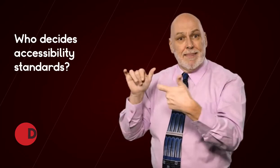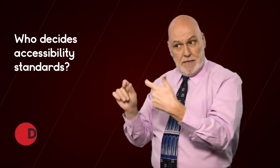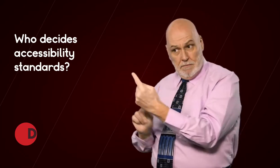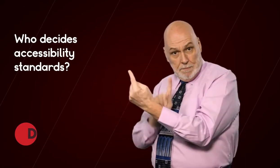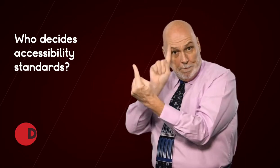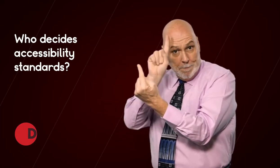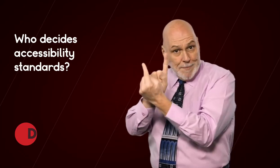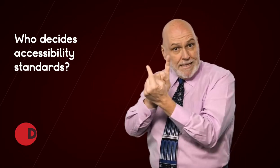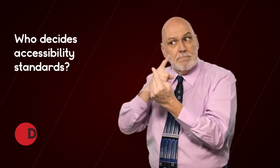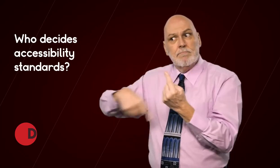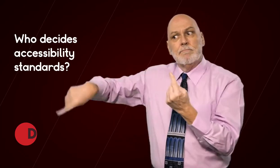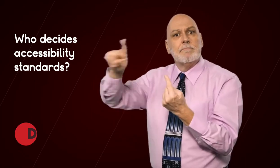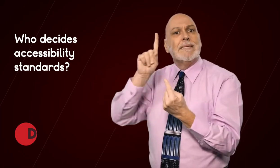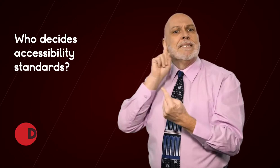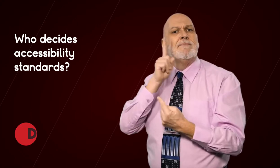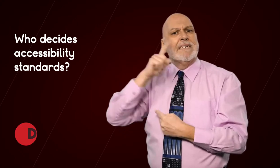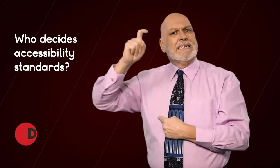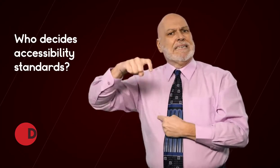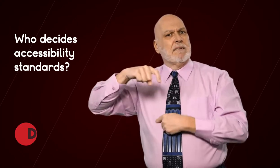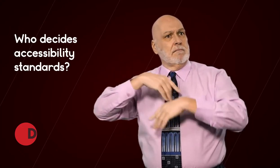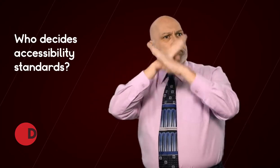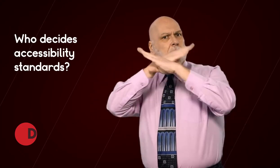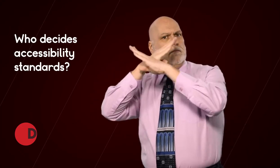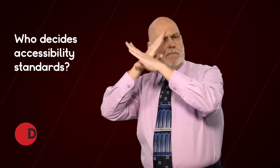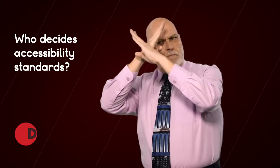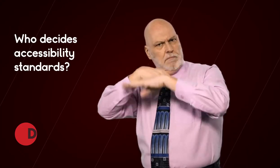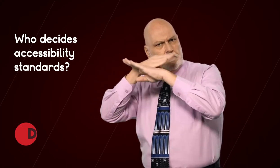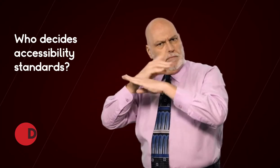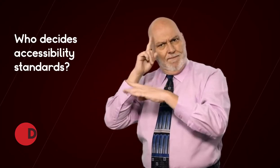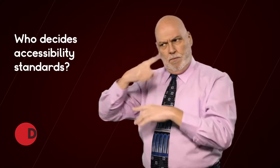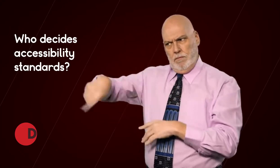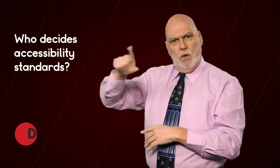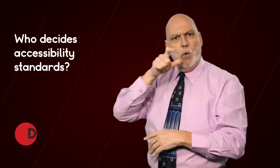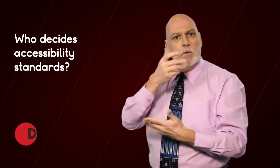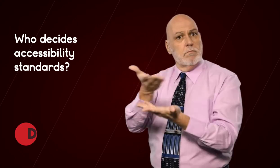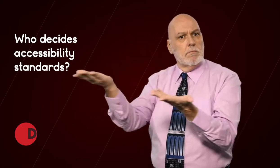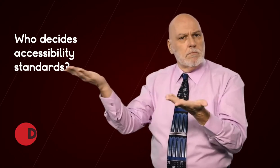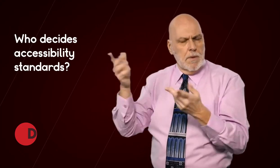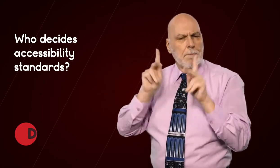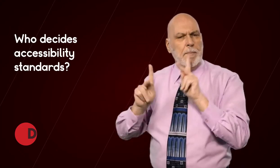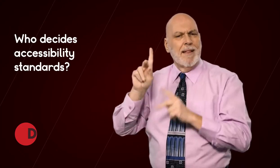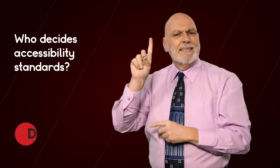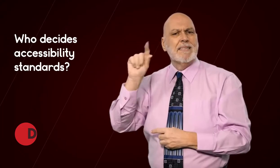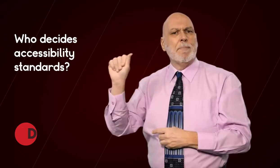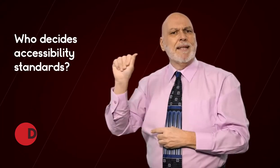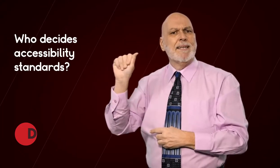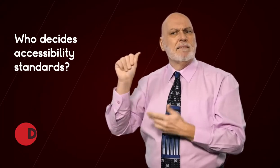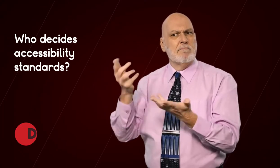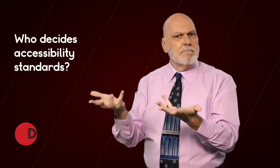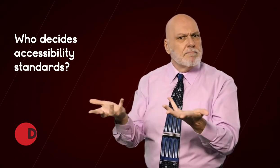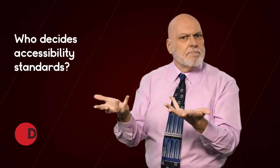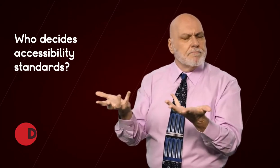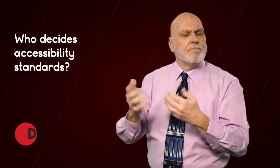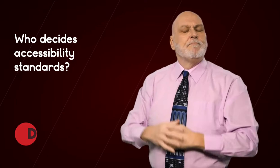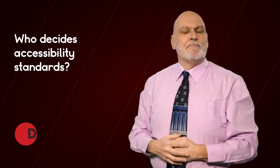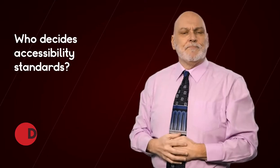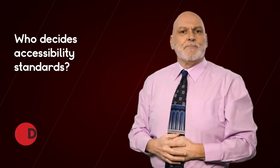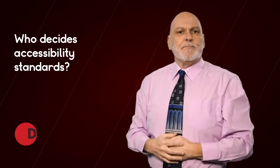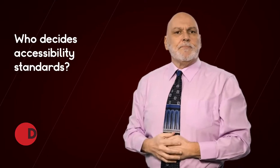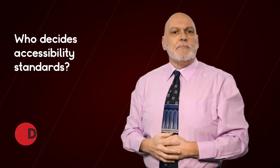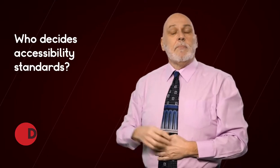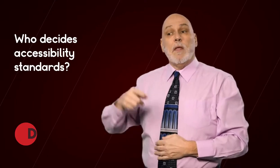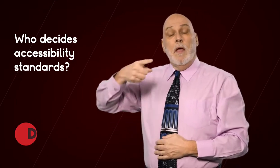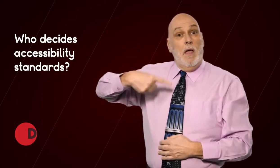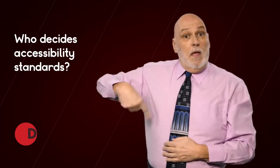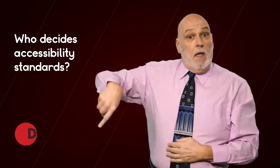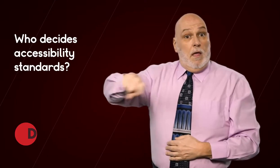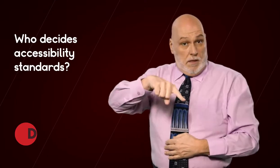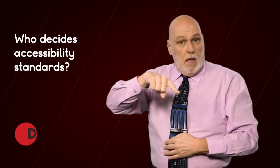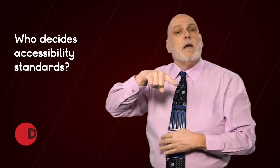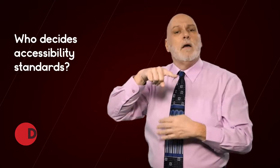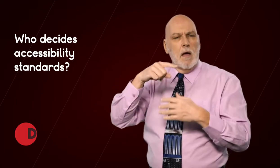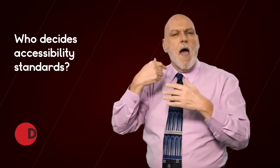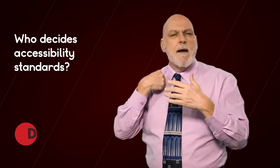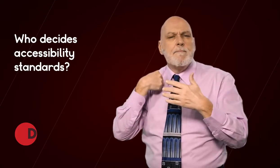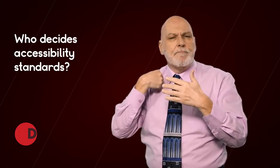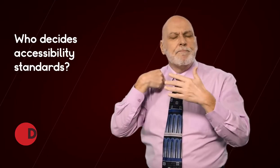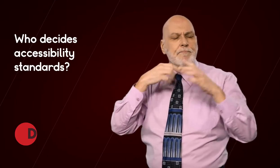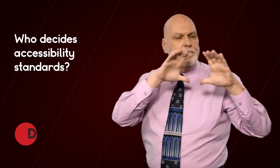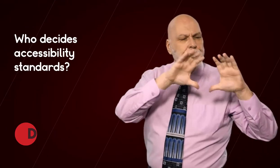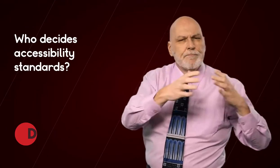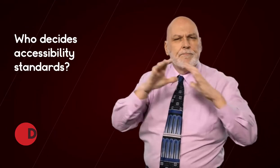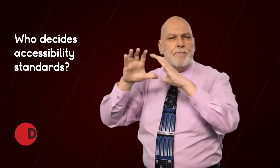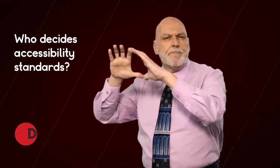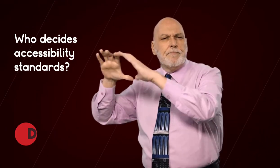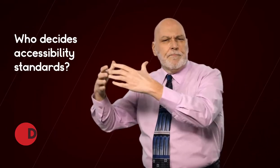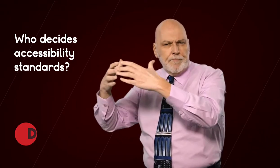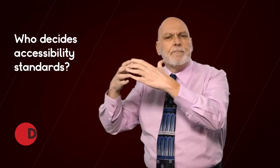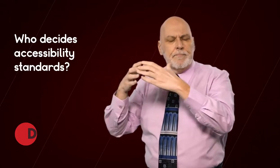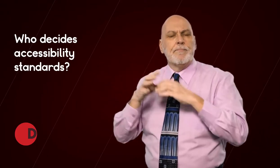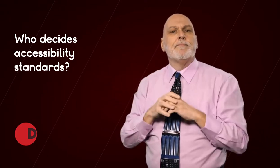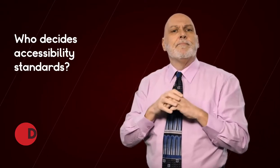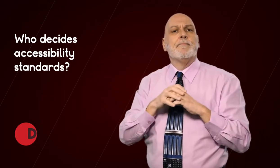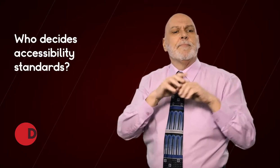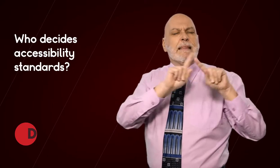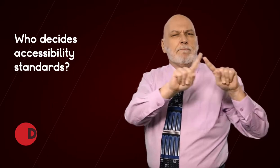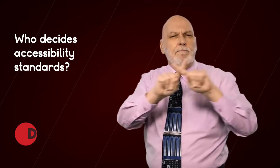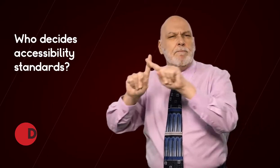products and technologies meet needs of people who are disabled?